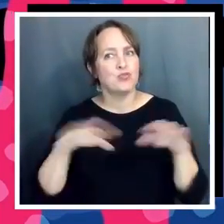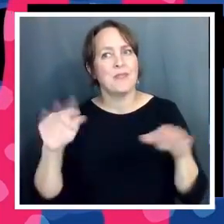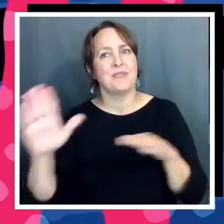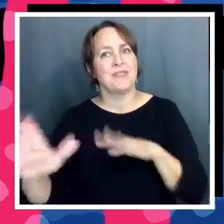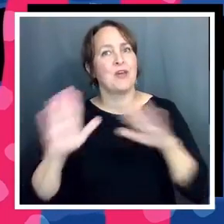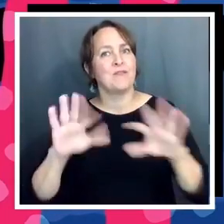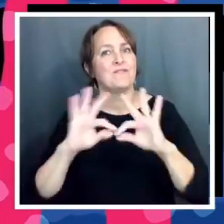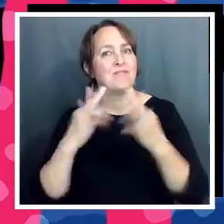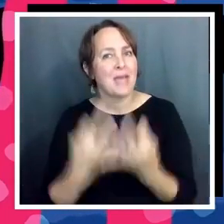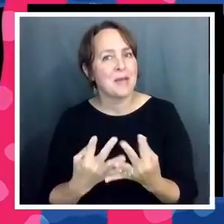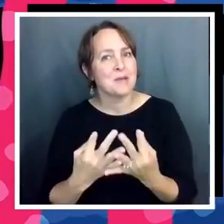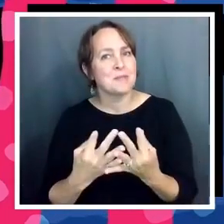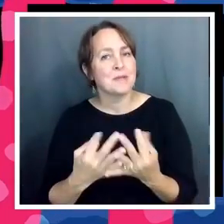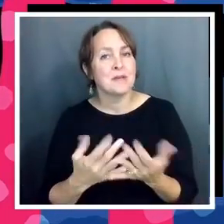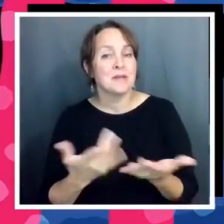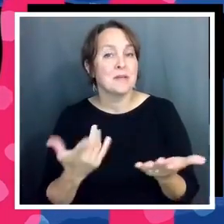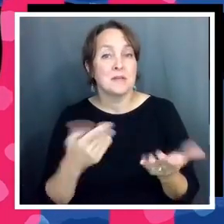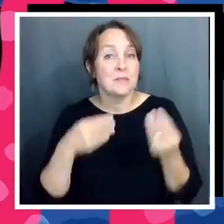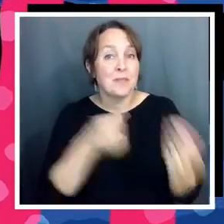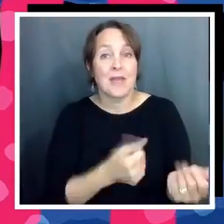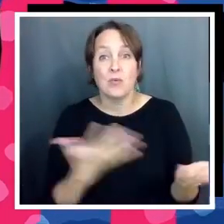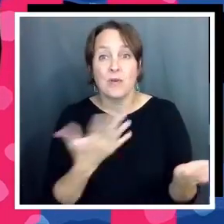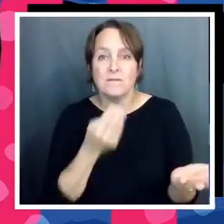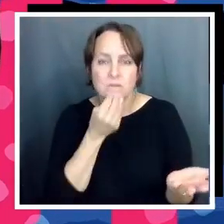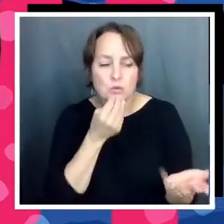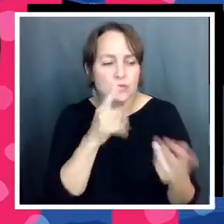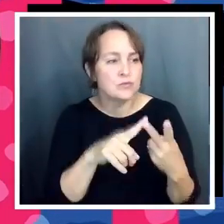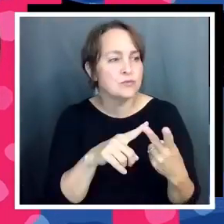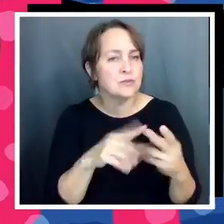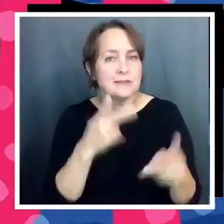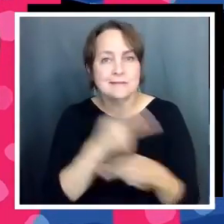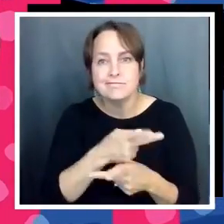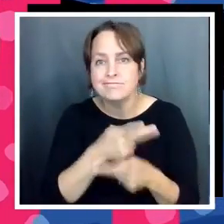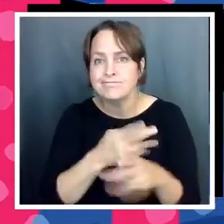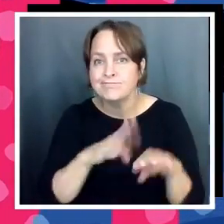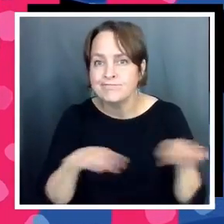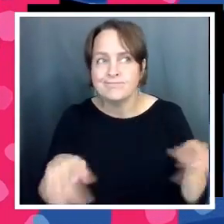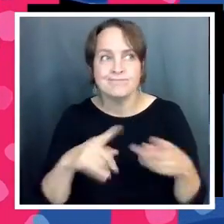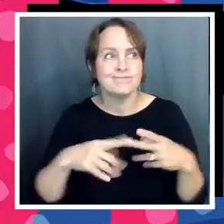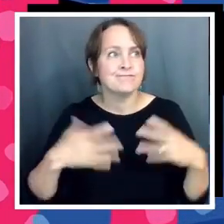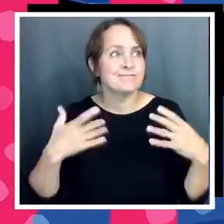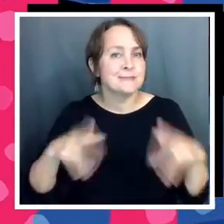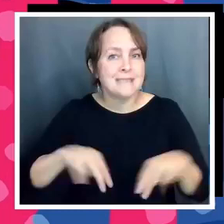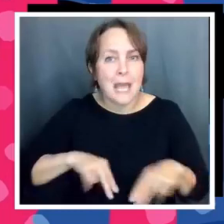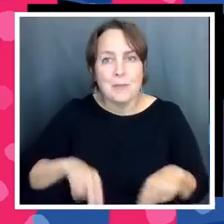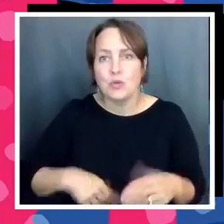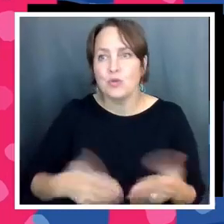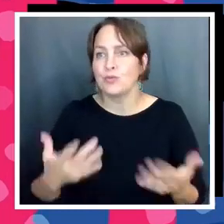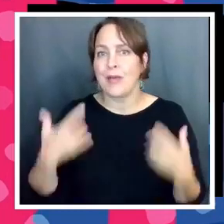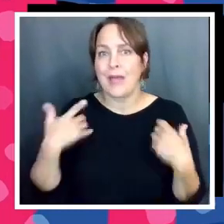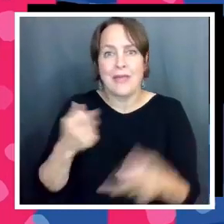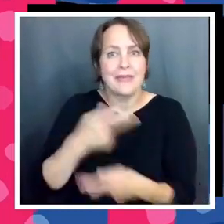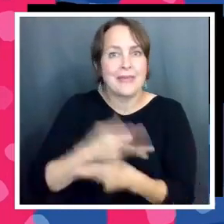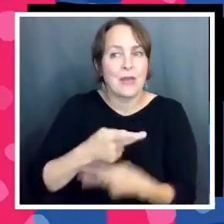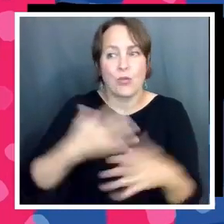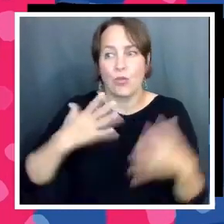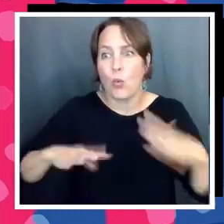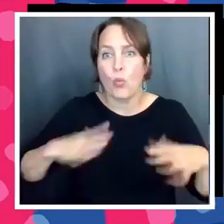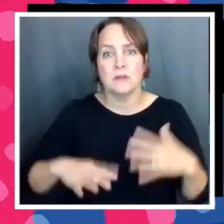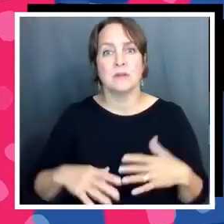THESE $250 -300 OR TRACKS ARE